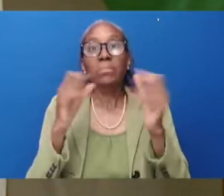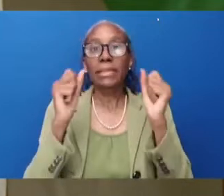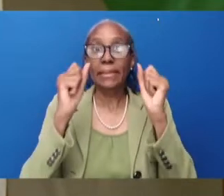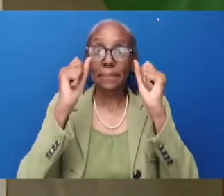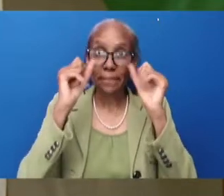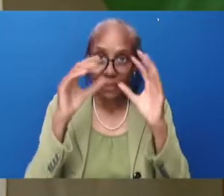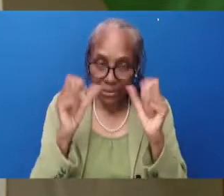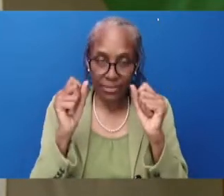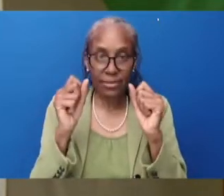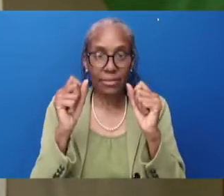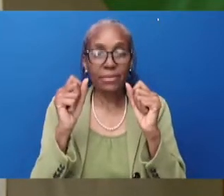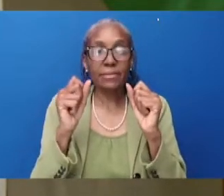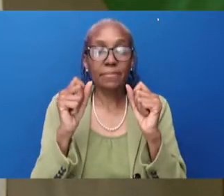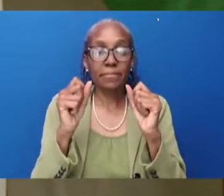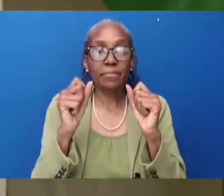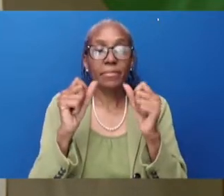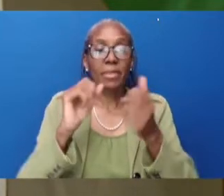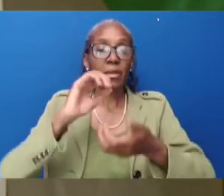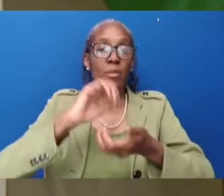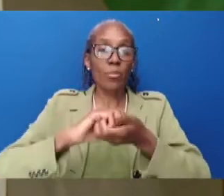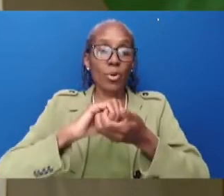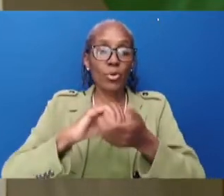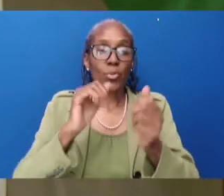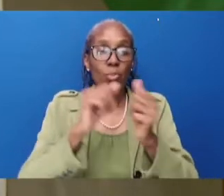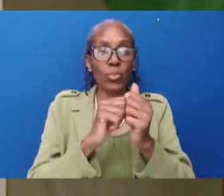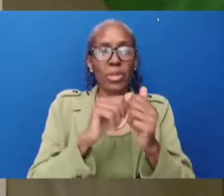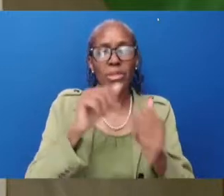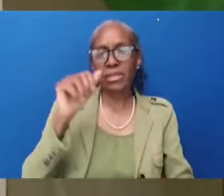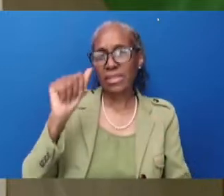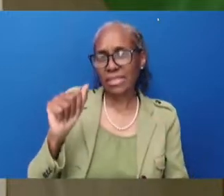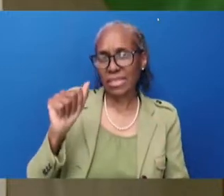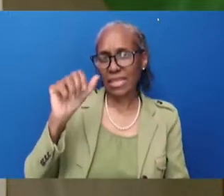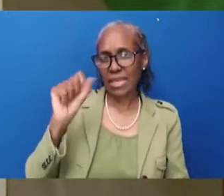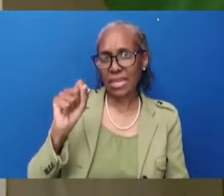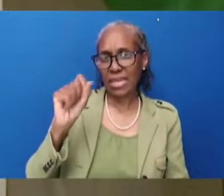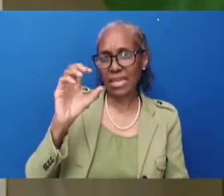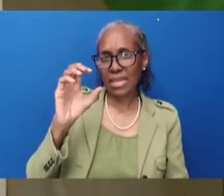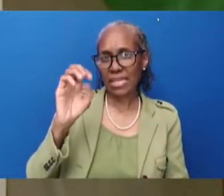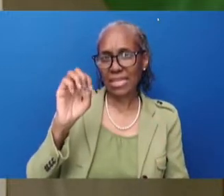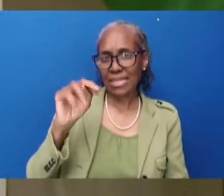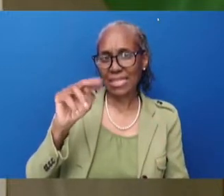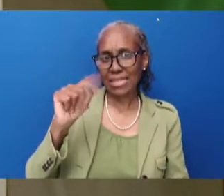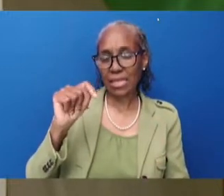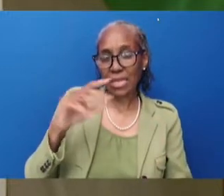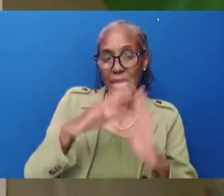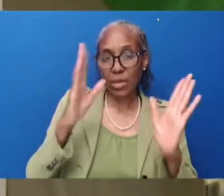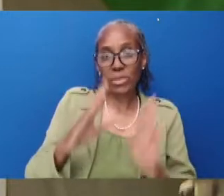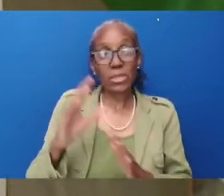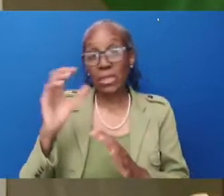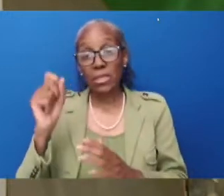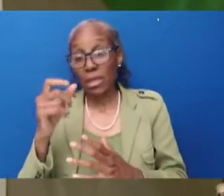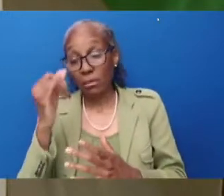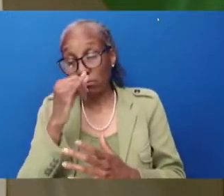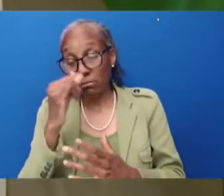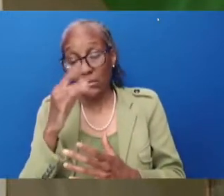I'M JUST CONTINUALLY GRATEFUL